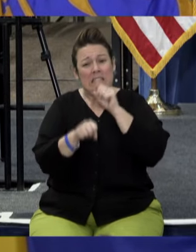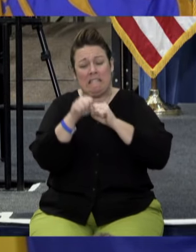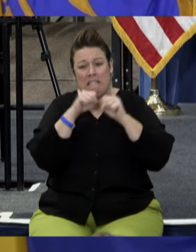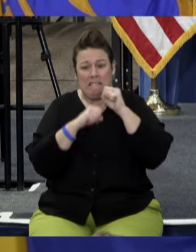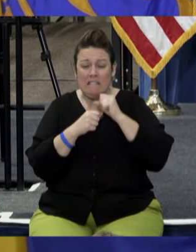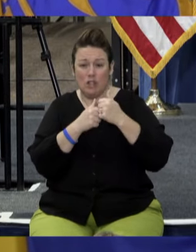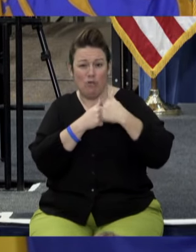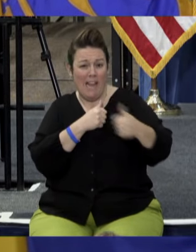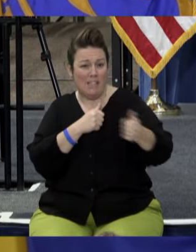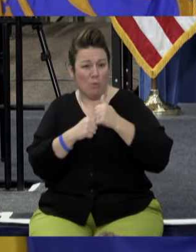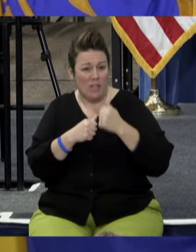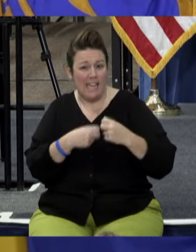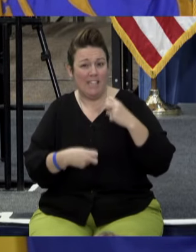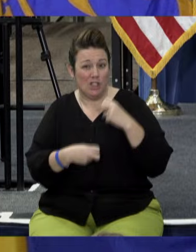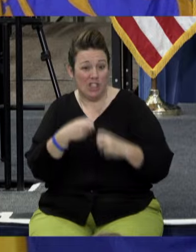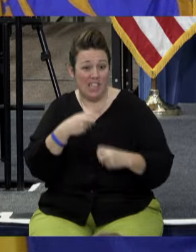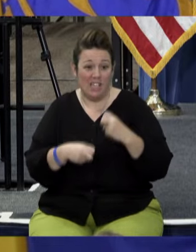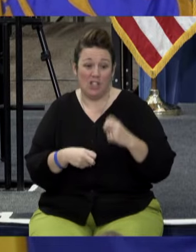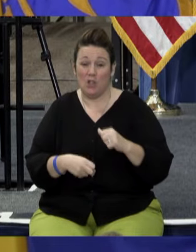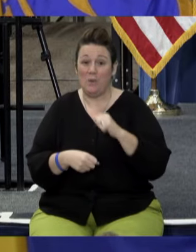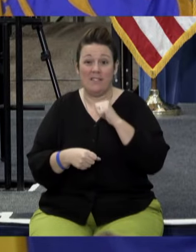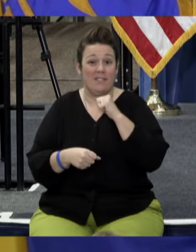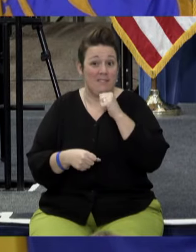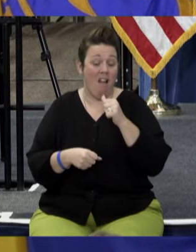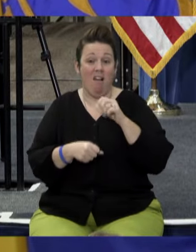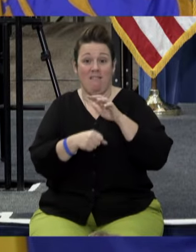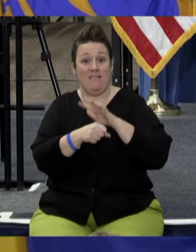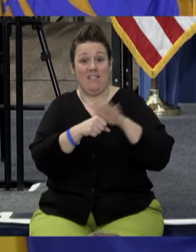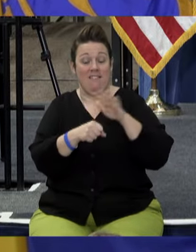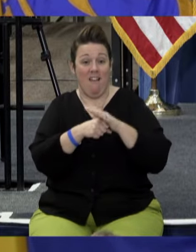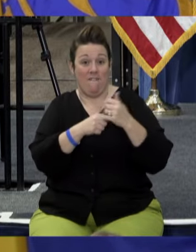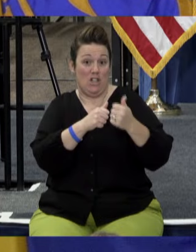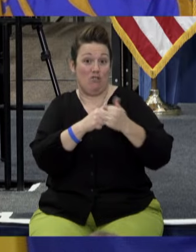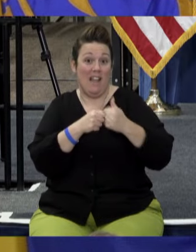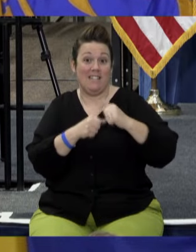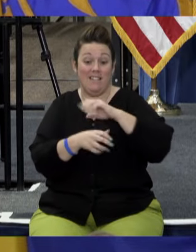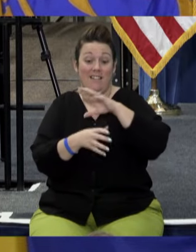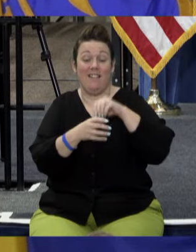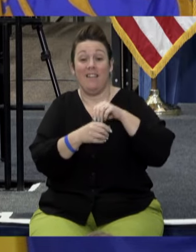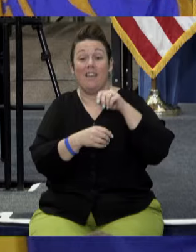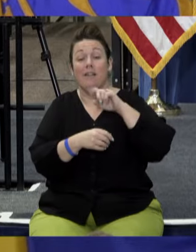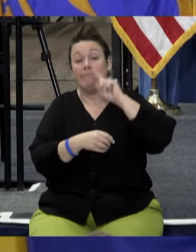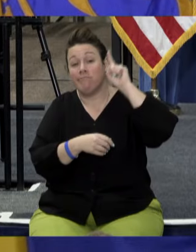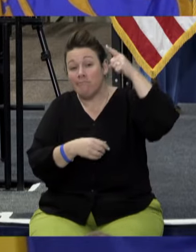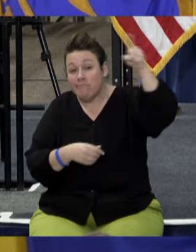lack of public transit in rural Virginia. And I also do wish to say that, you know,